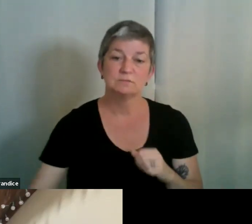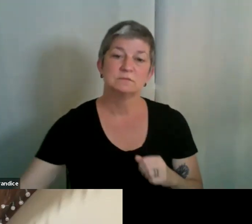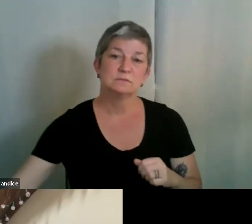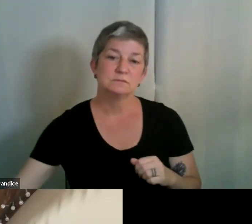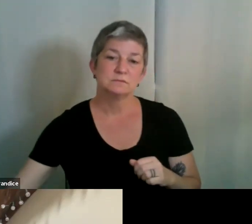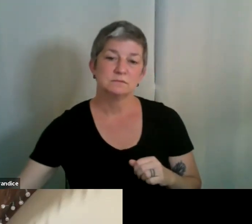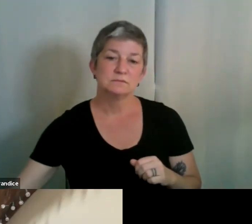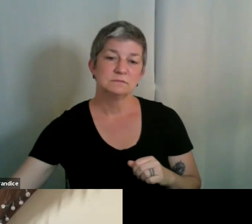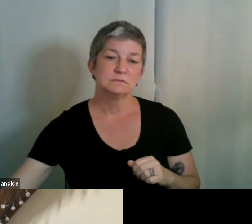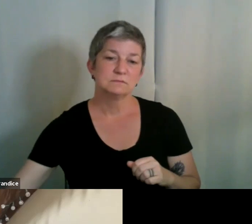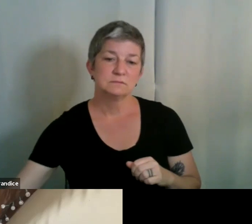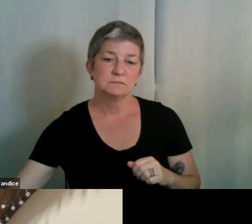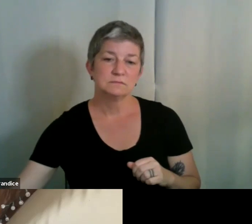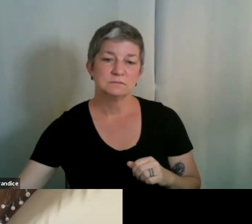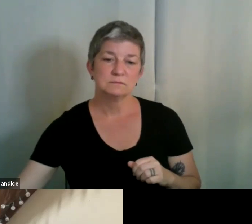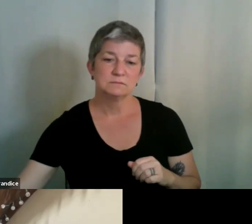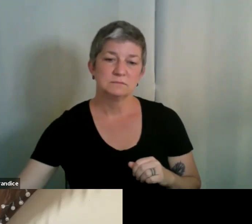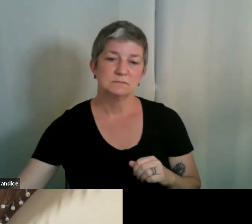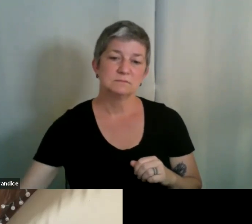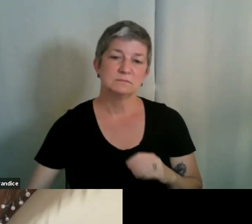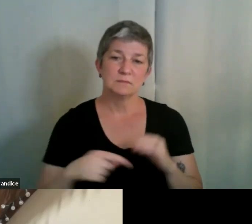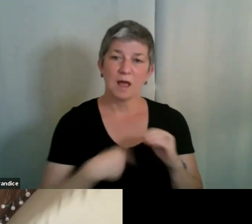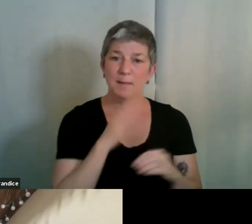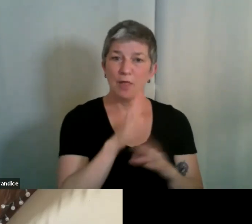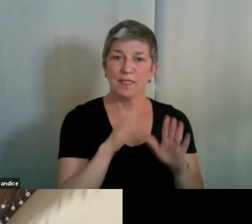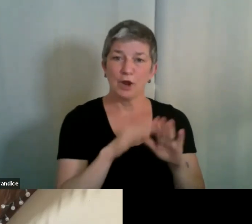regards to their learning, so I think really important